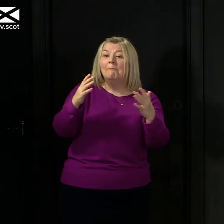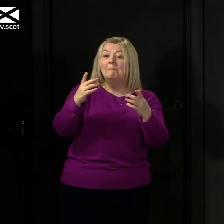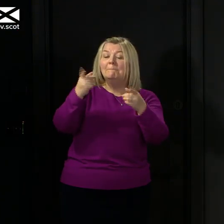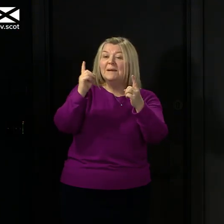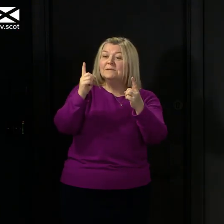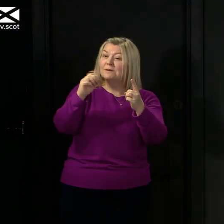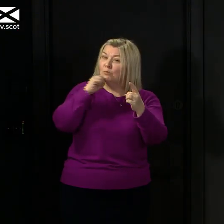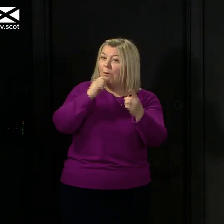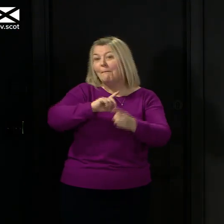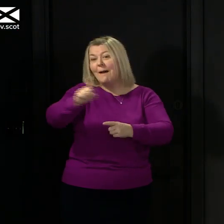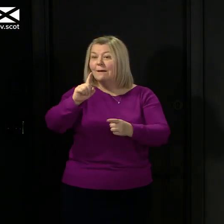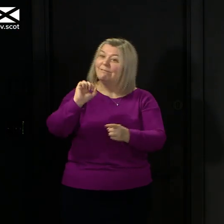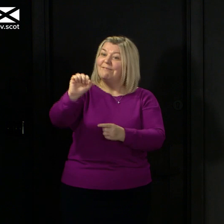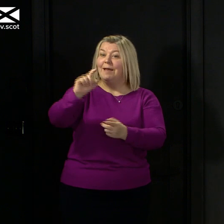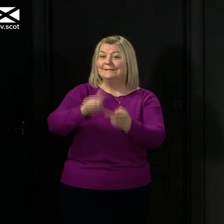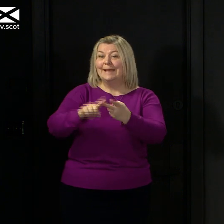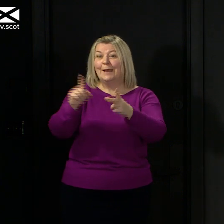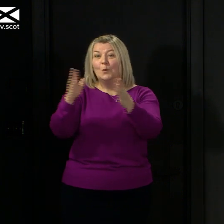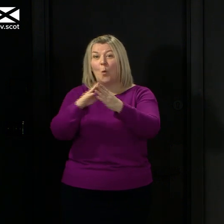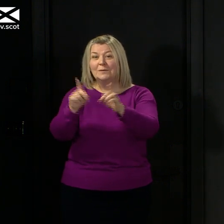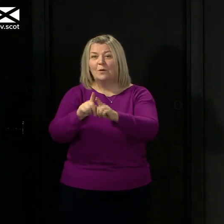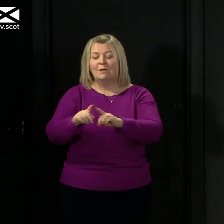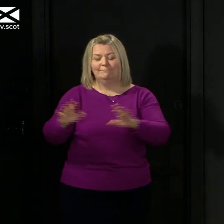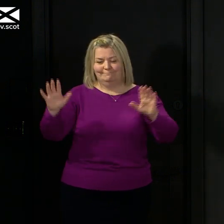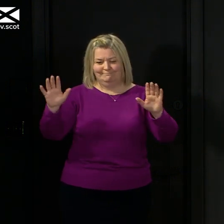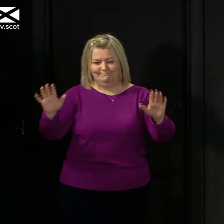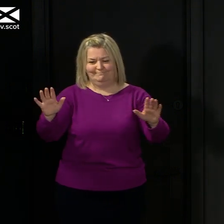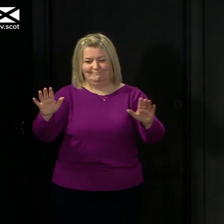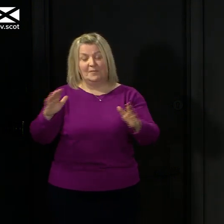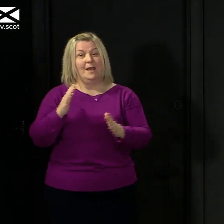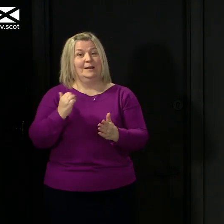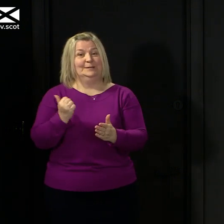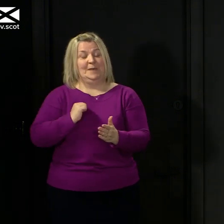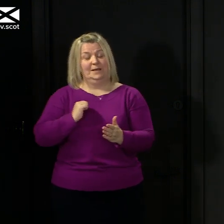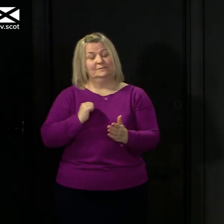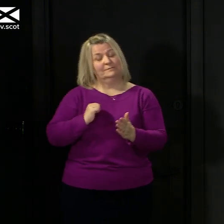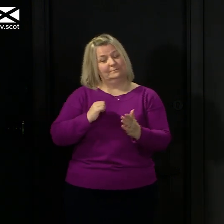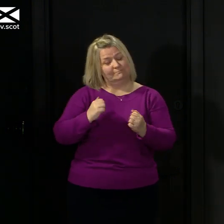I absolutely expect all of my ministers, all of my advisors to follow the advice and the